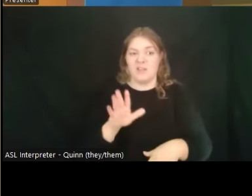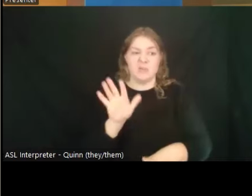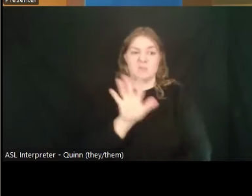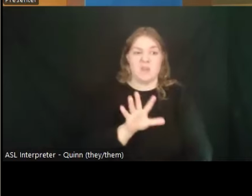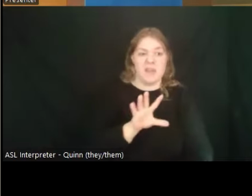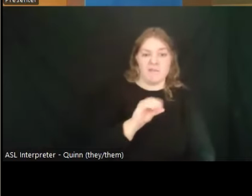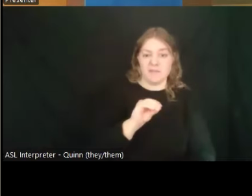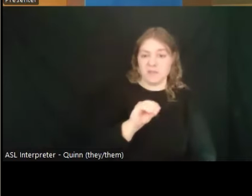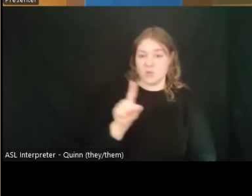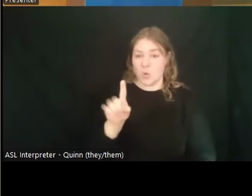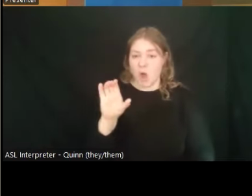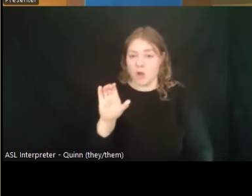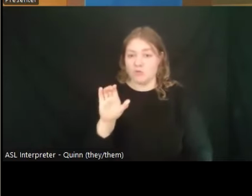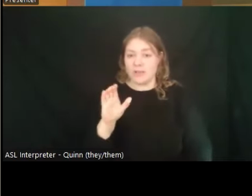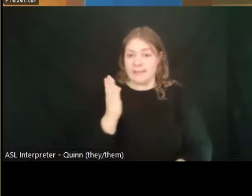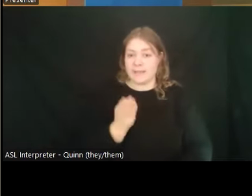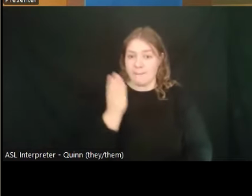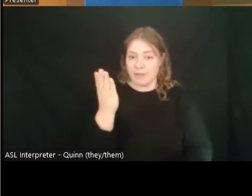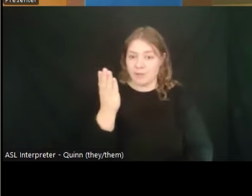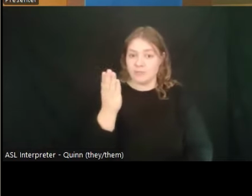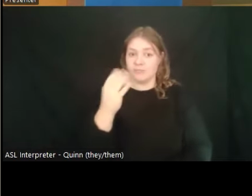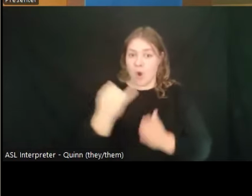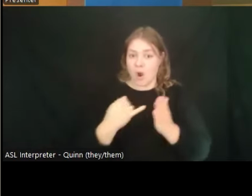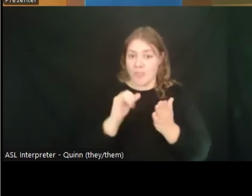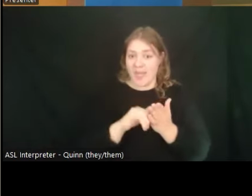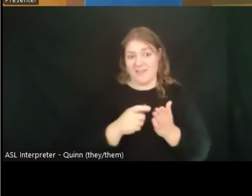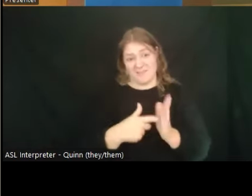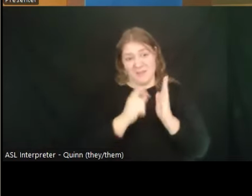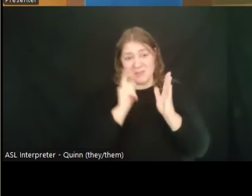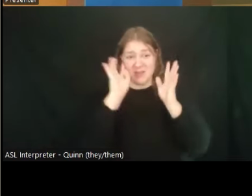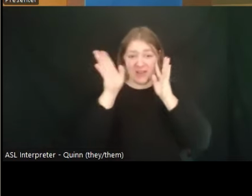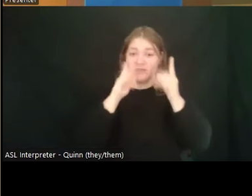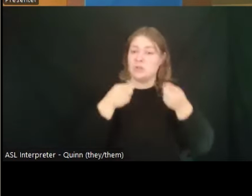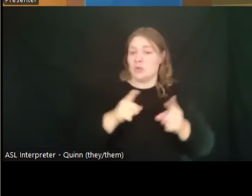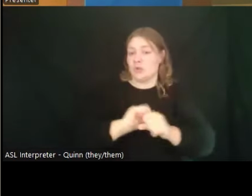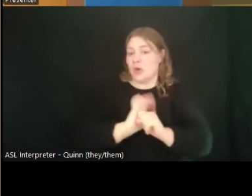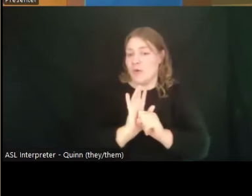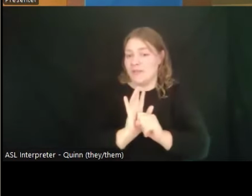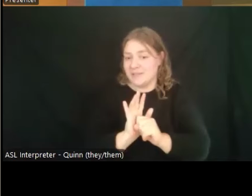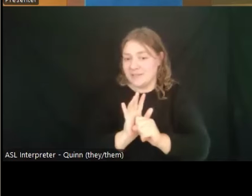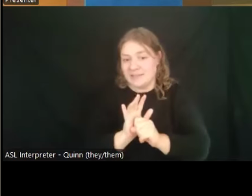100 submissions and we had to be created because it was during the co period so we did it online